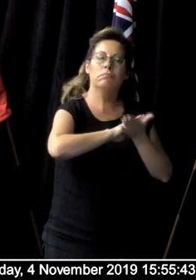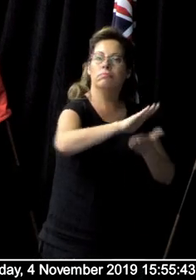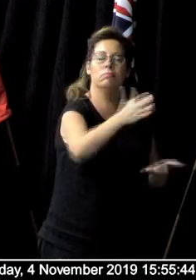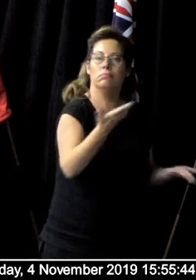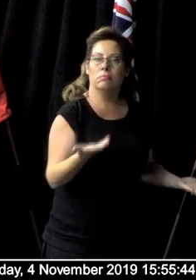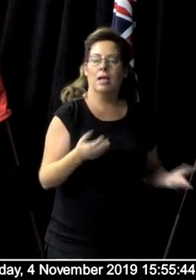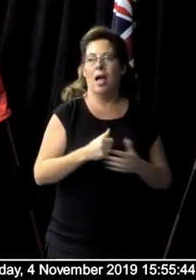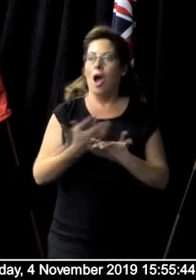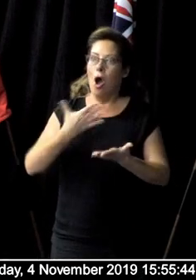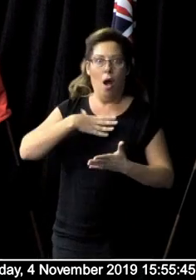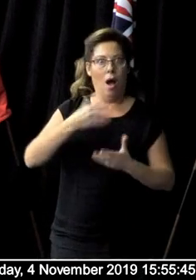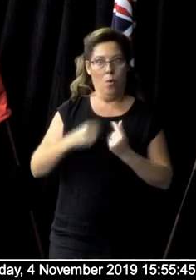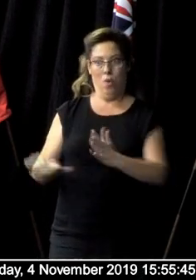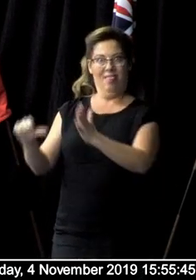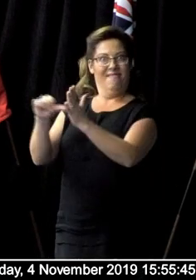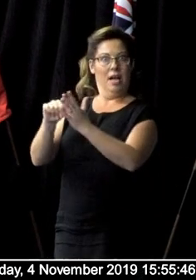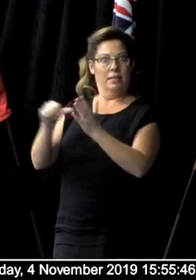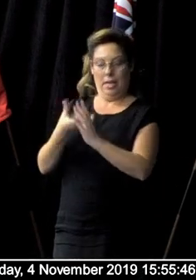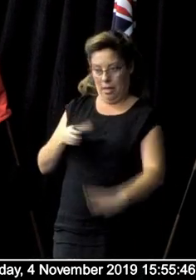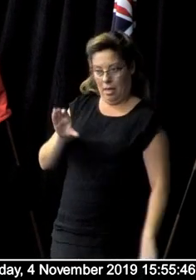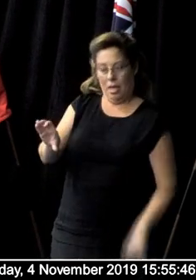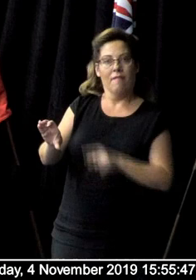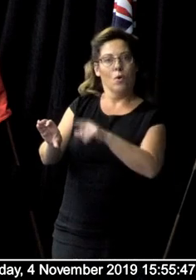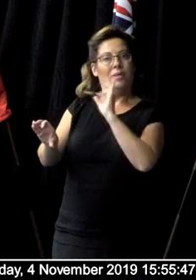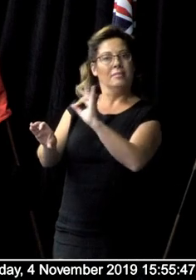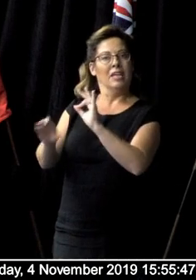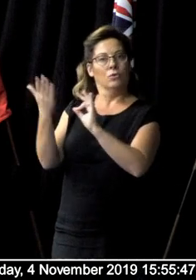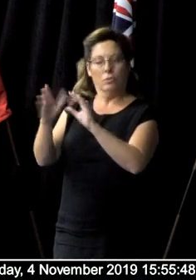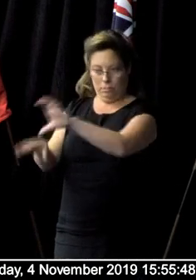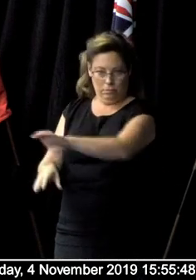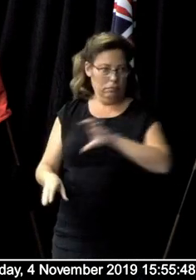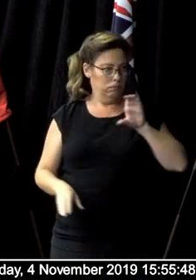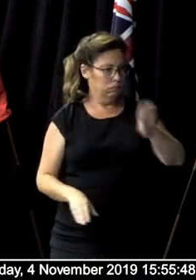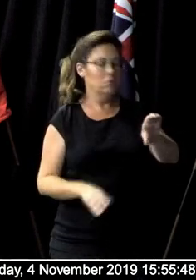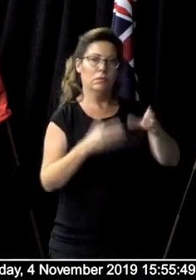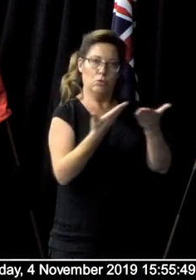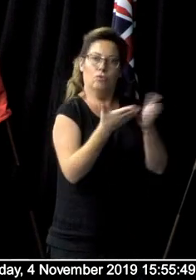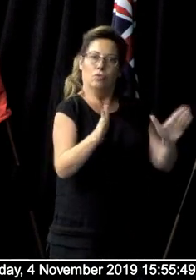from the special education system into regular schooling, so that no child in